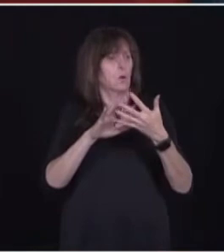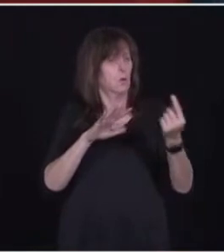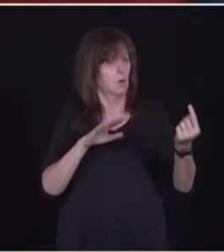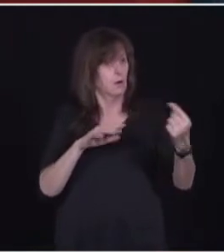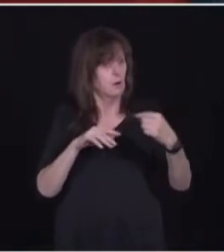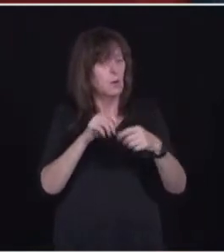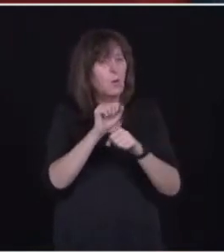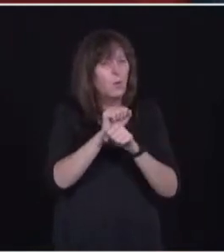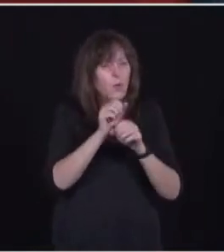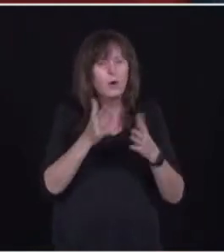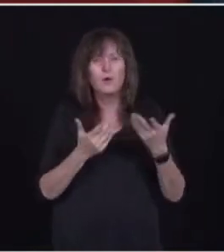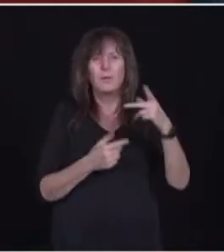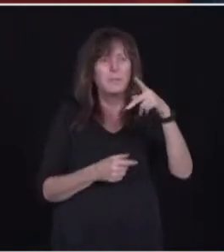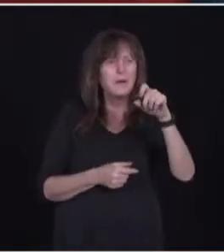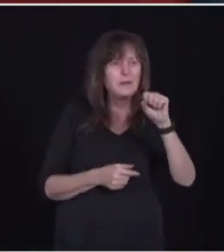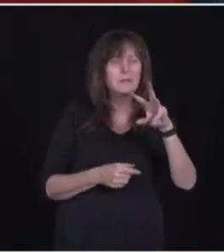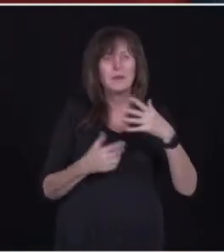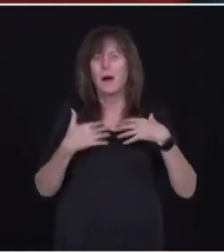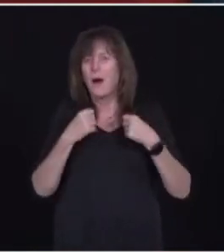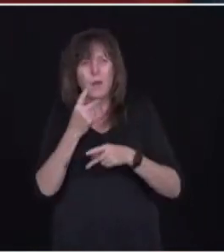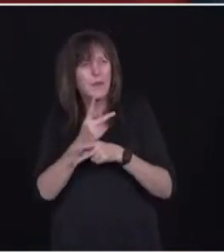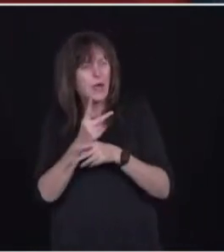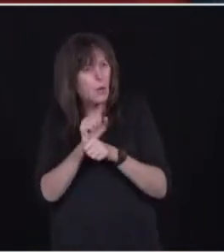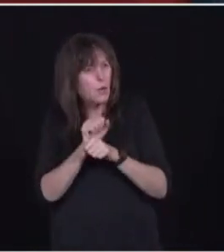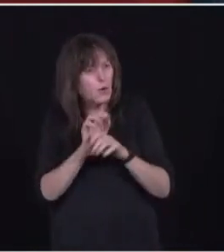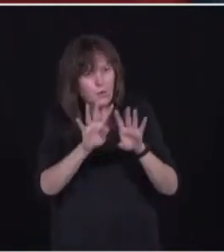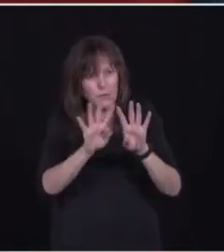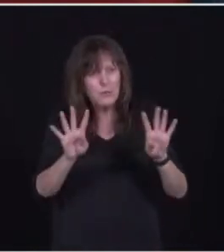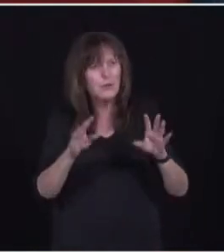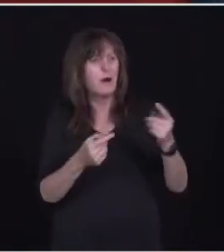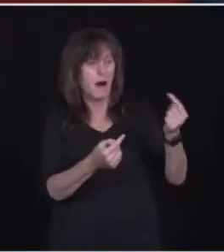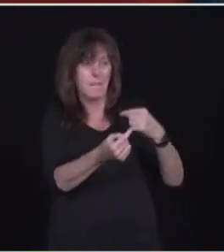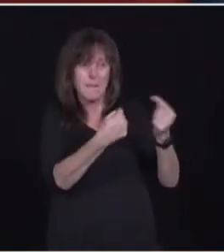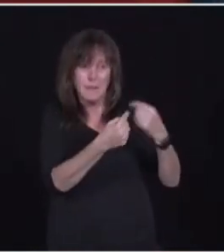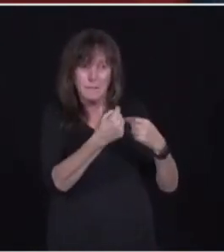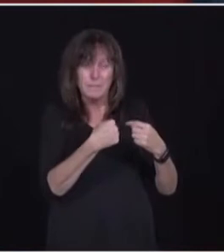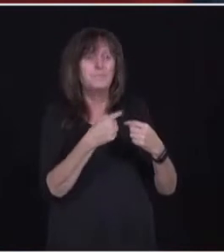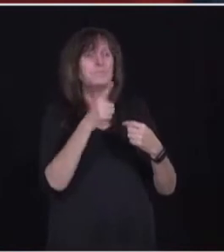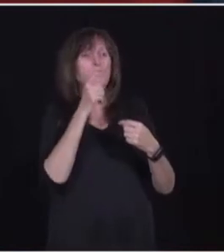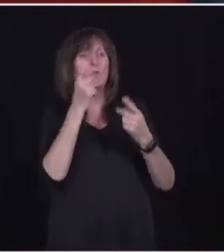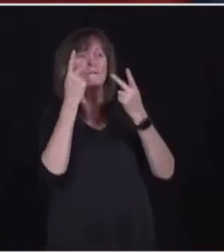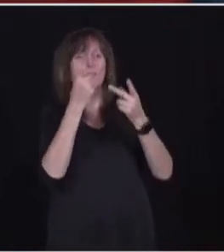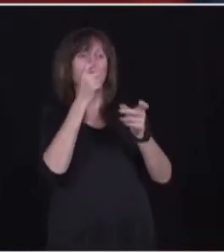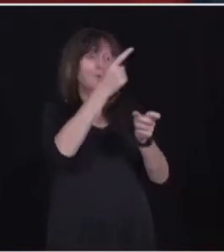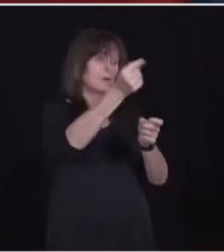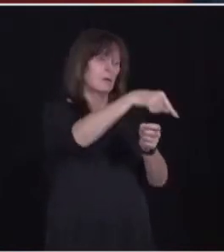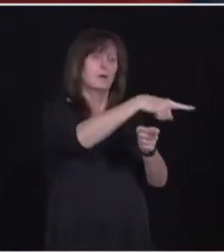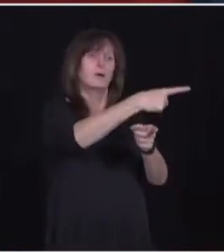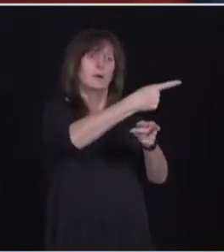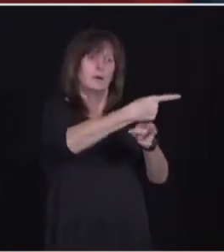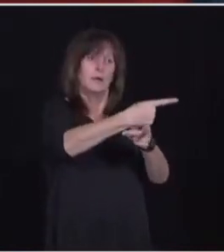have them come to vaccination site and will vaccinate those who work there, the personal care workers who look after who